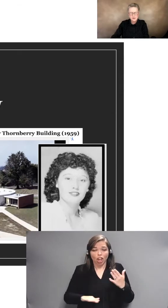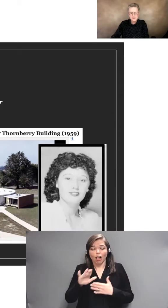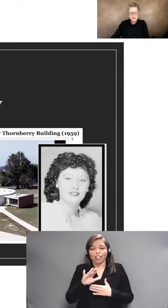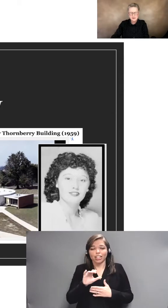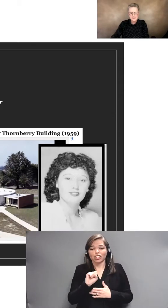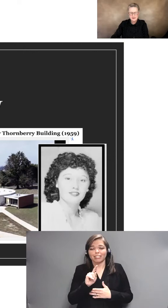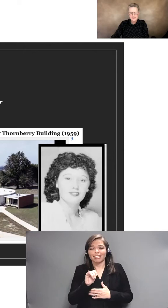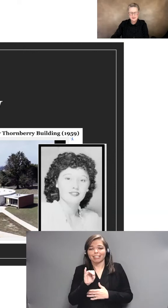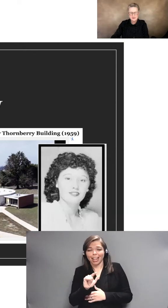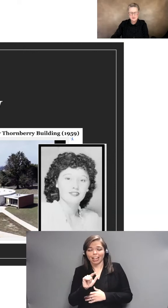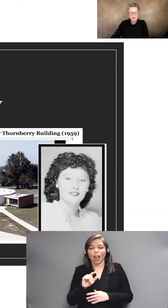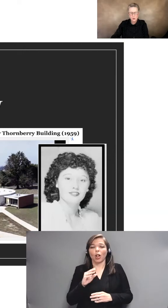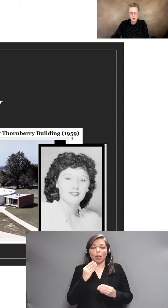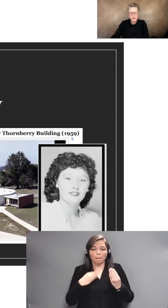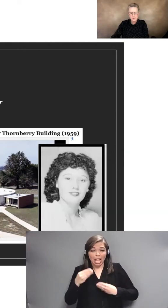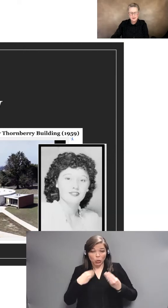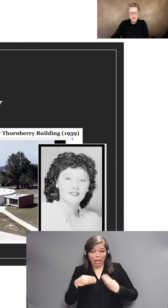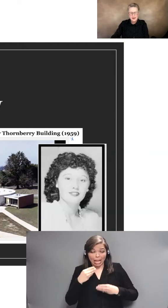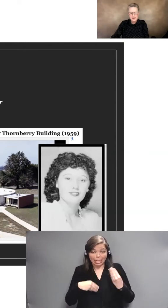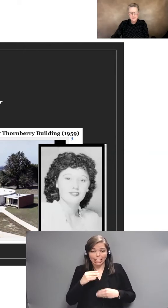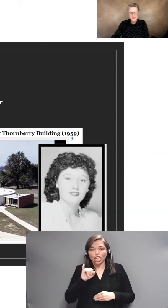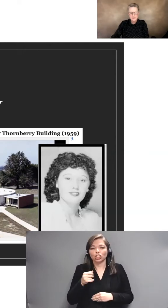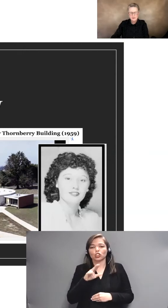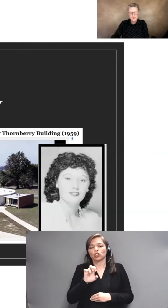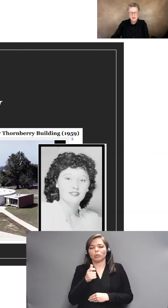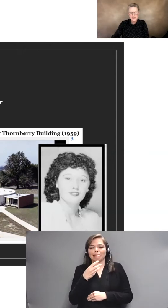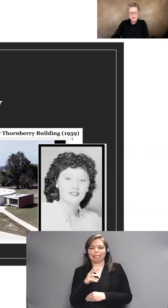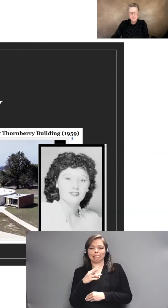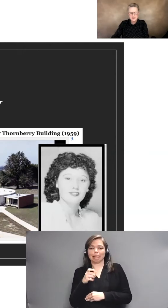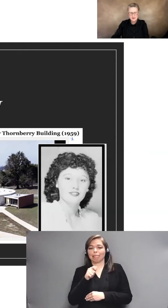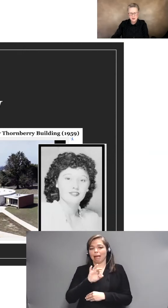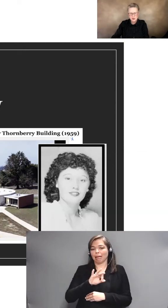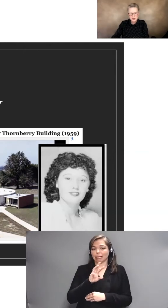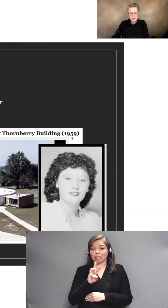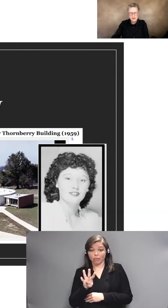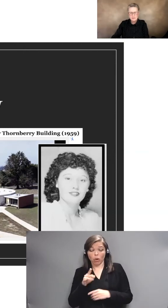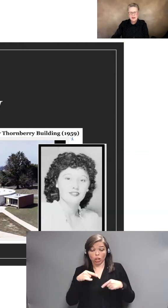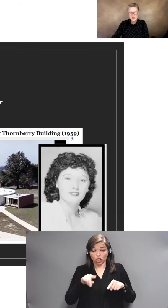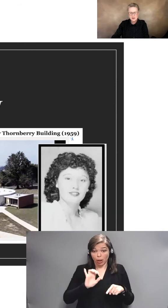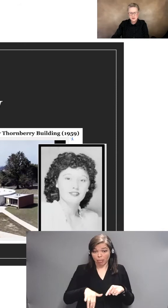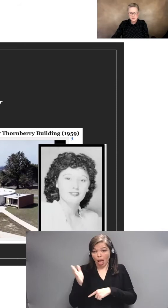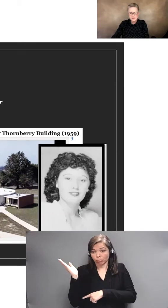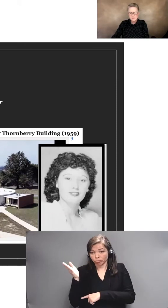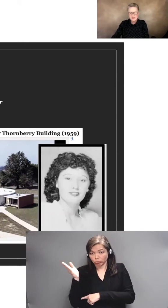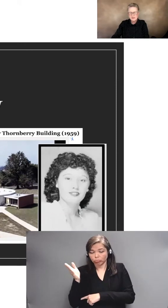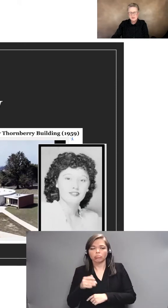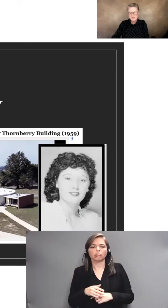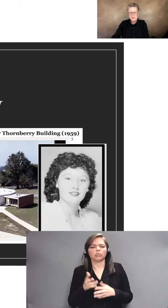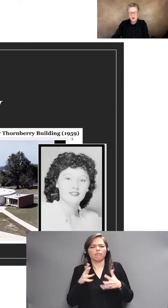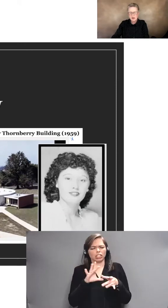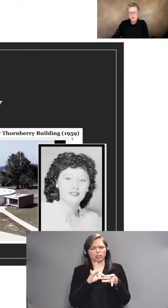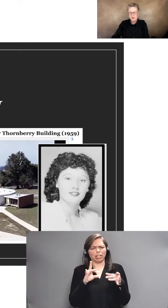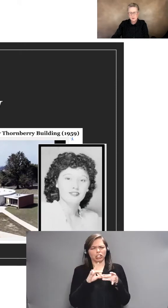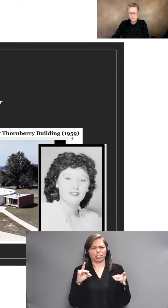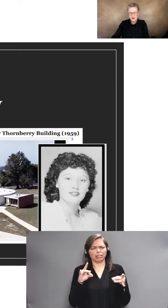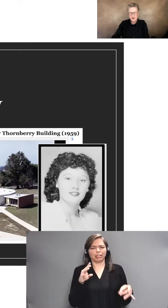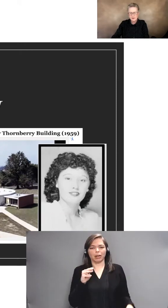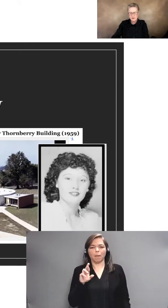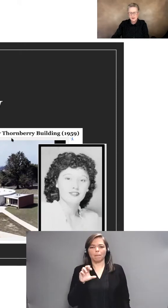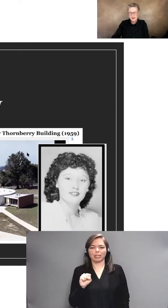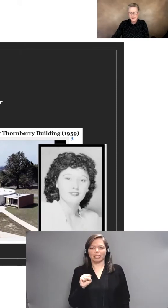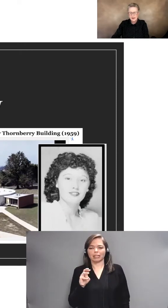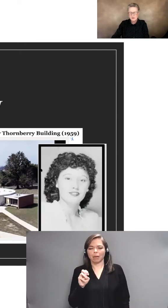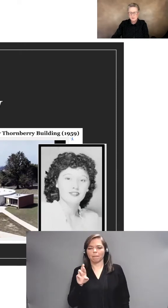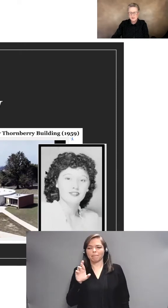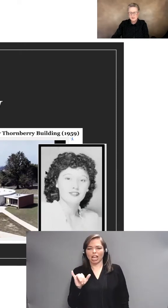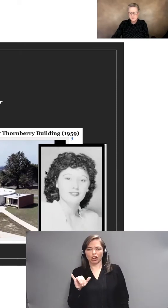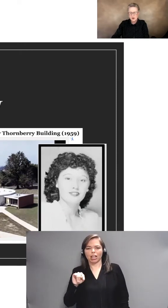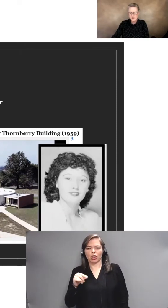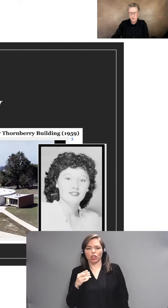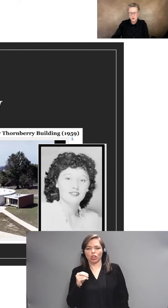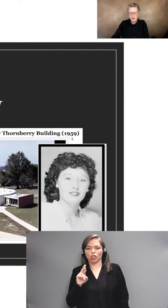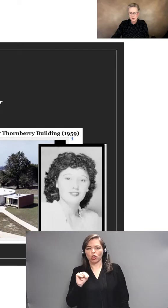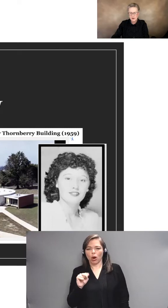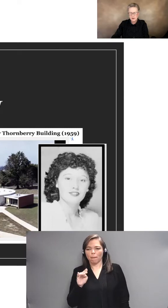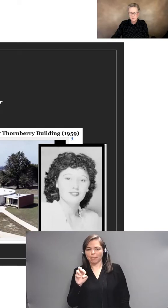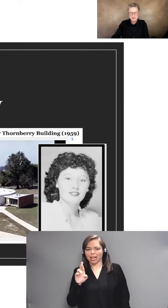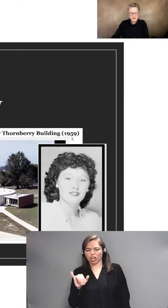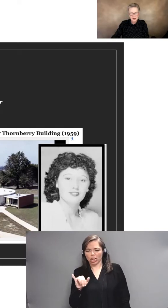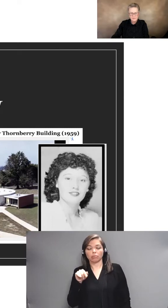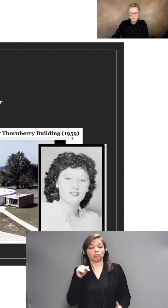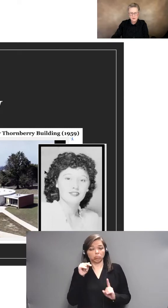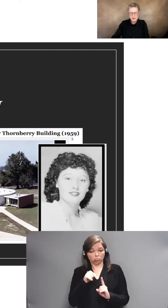June 6th in 1964 and during his speech he mentions Mrs. Mary Thornberry and Mrs. Mary Thornberry is Deaf